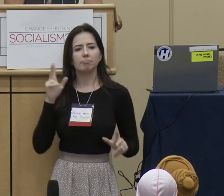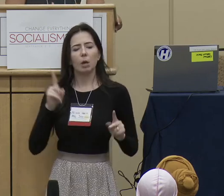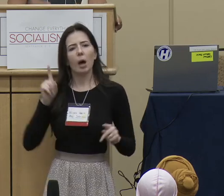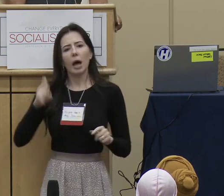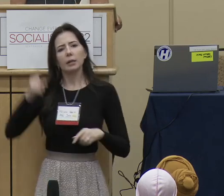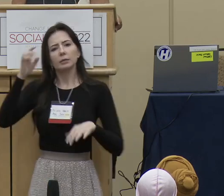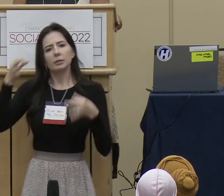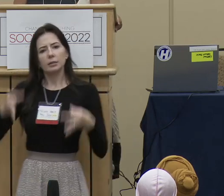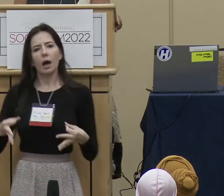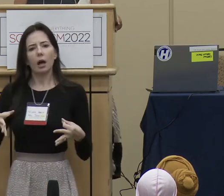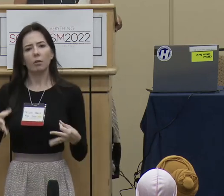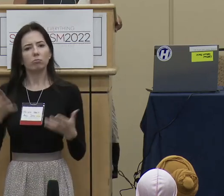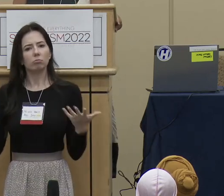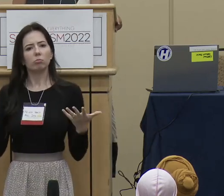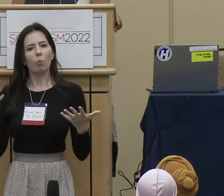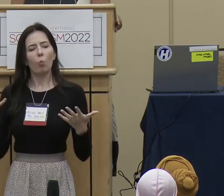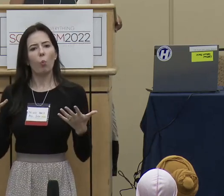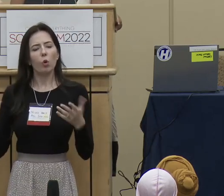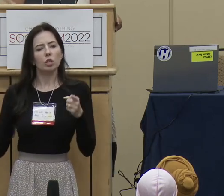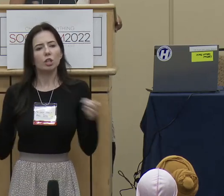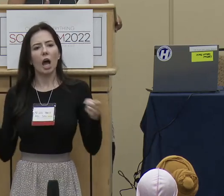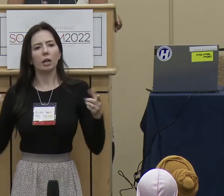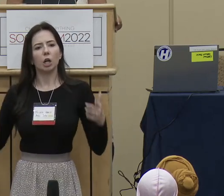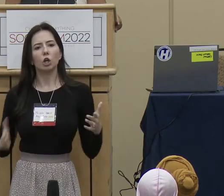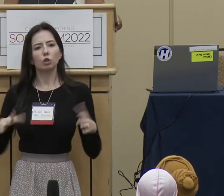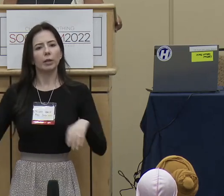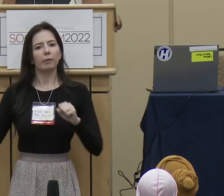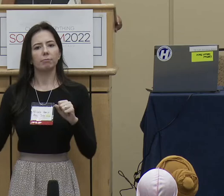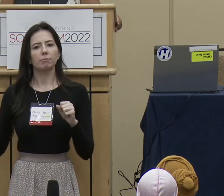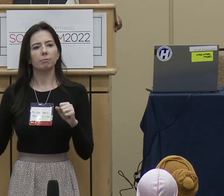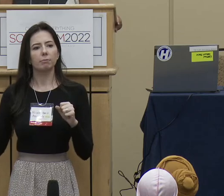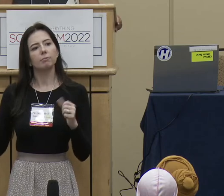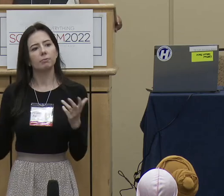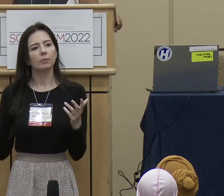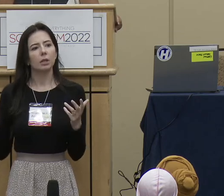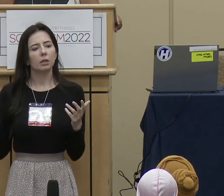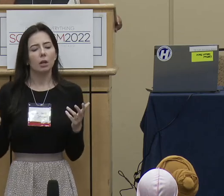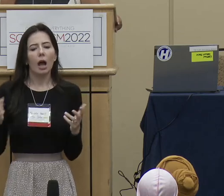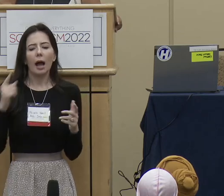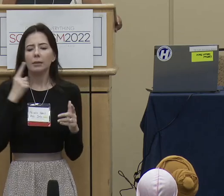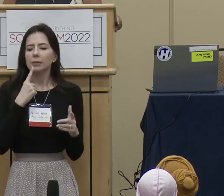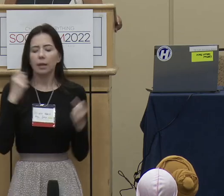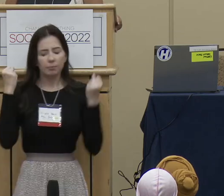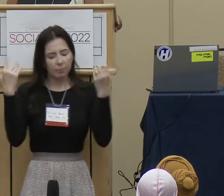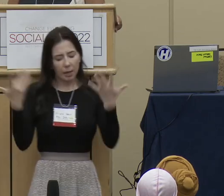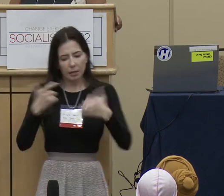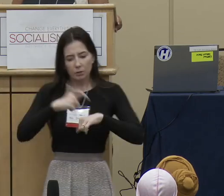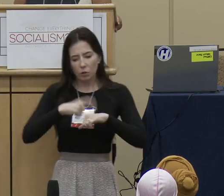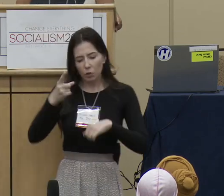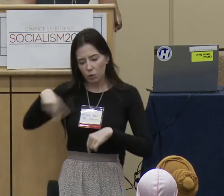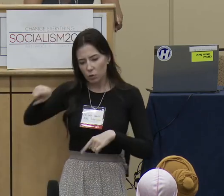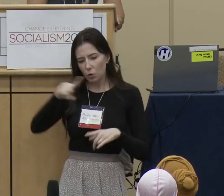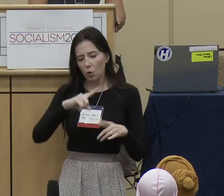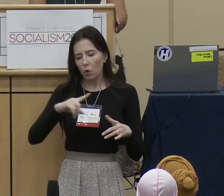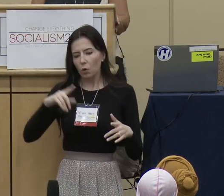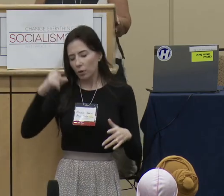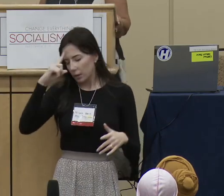much, right. So, people had to decide where they stood, so they went in the streets. But I've said a number of